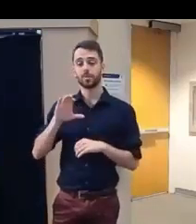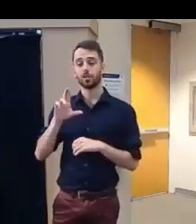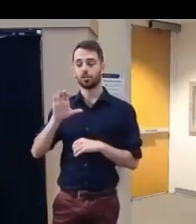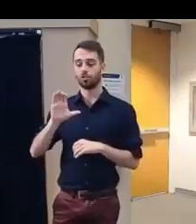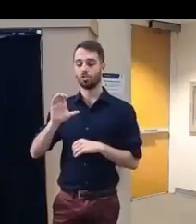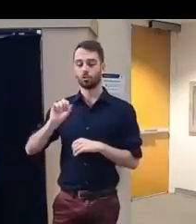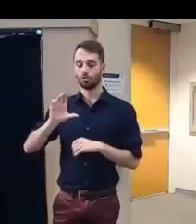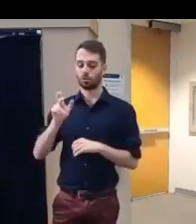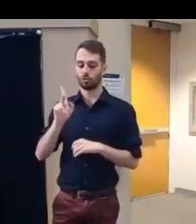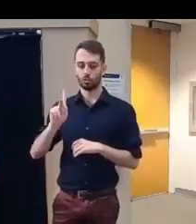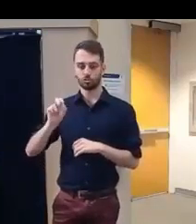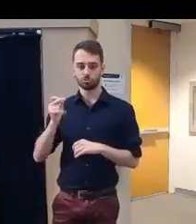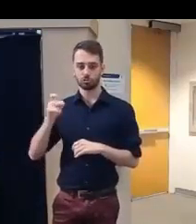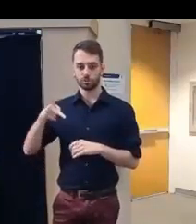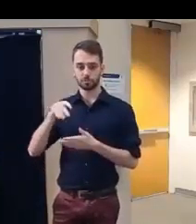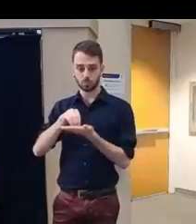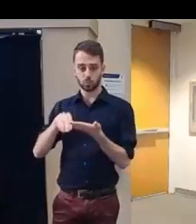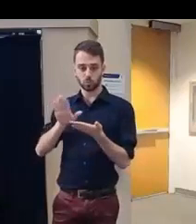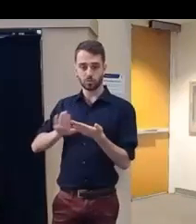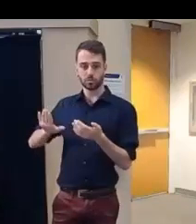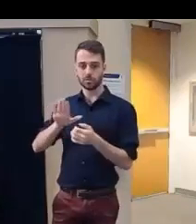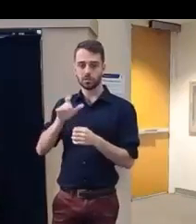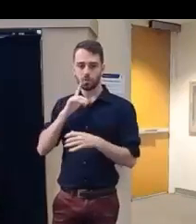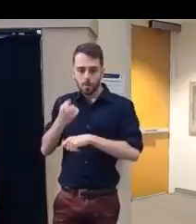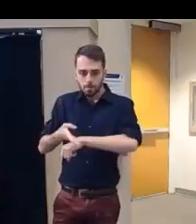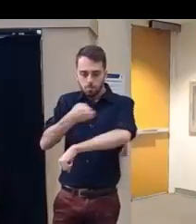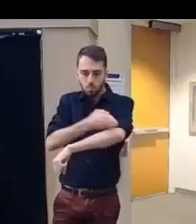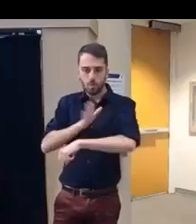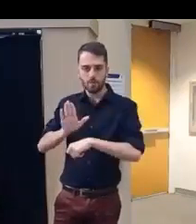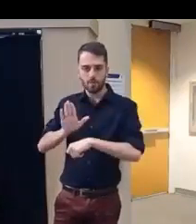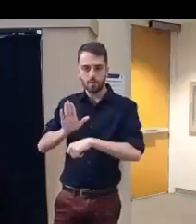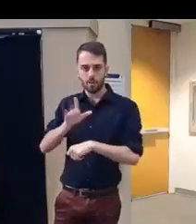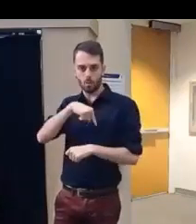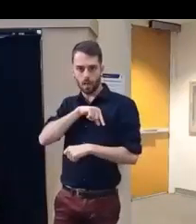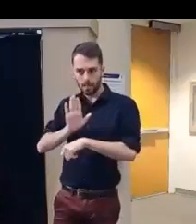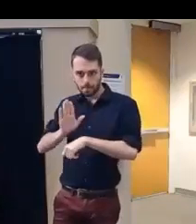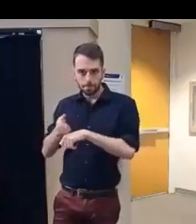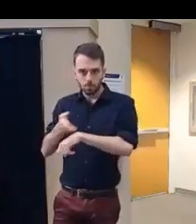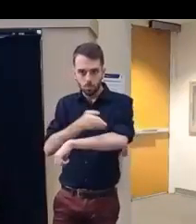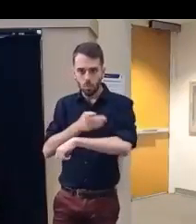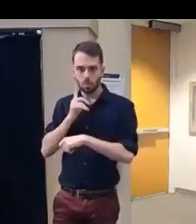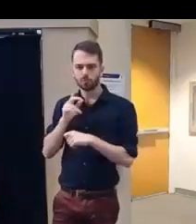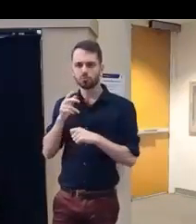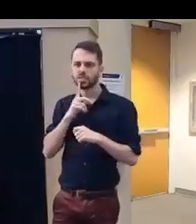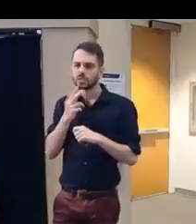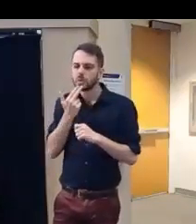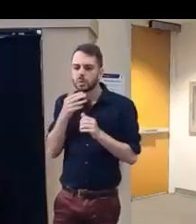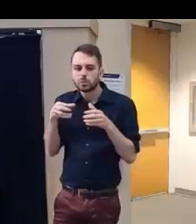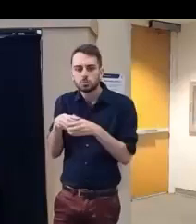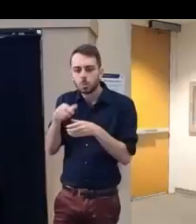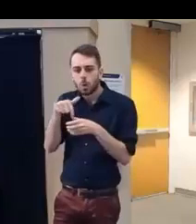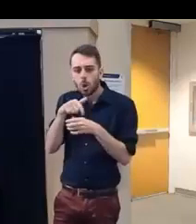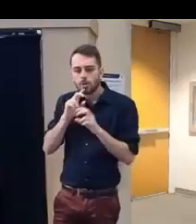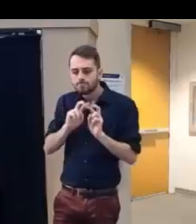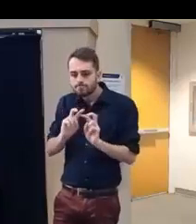um we'll we're going to be starting small but then hopefully expanding from there um the uh you